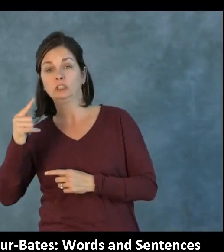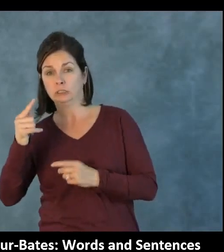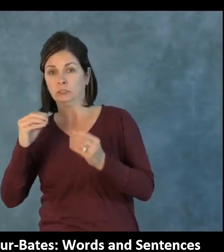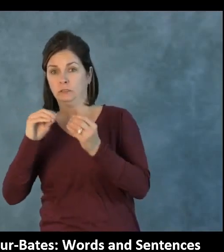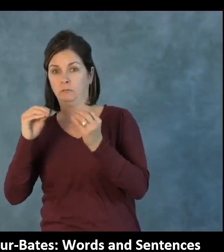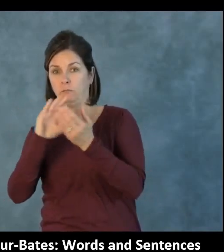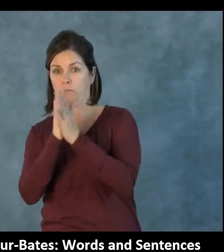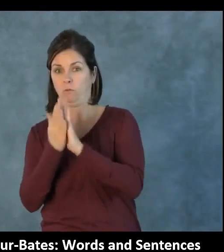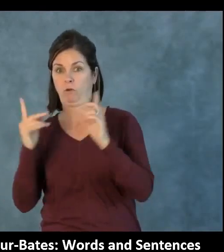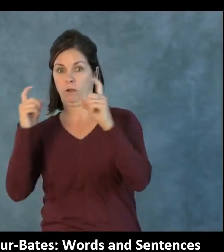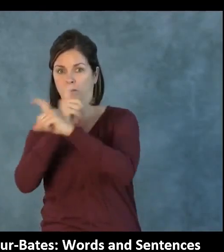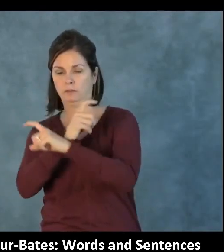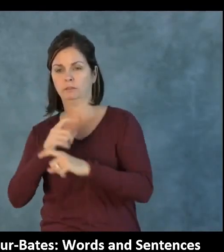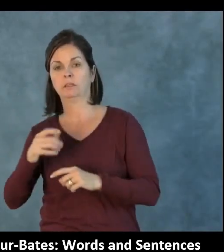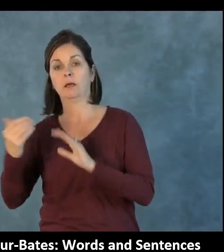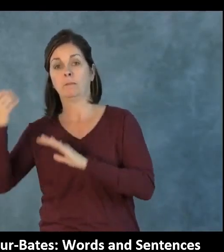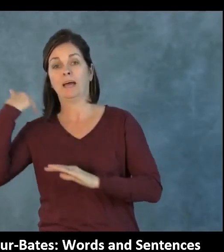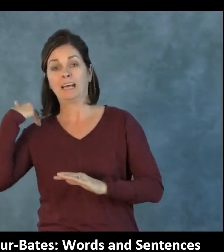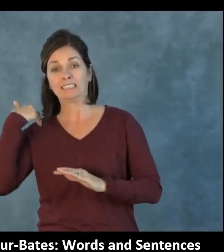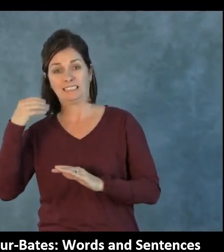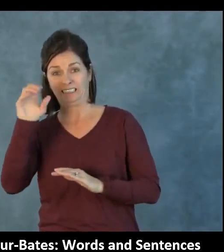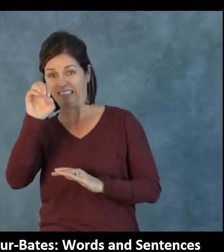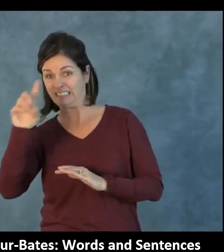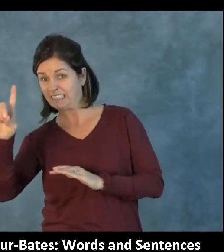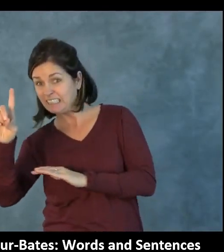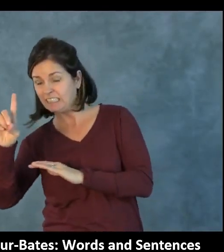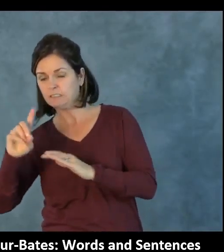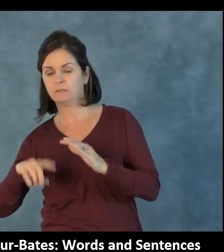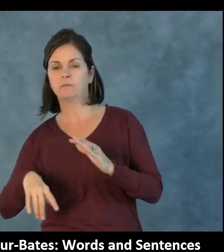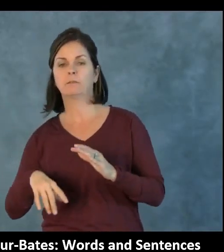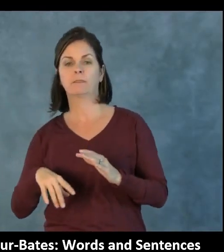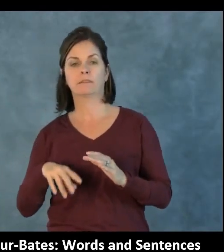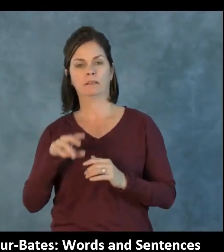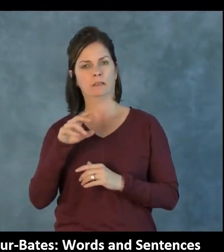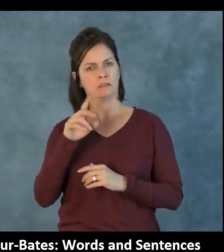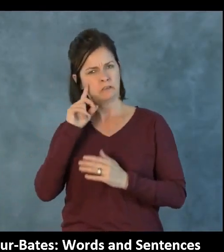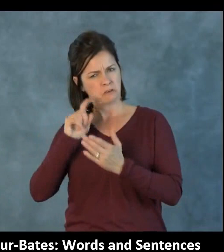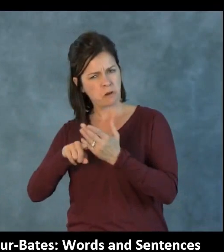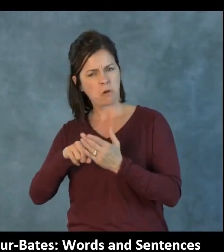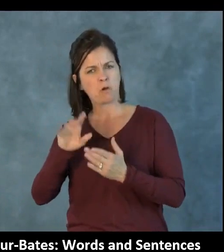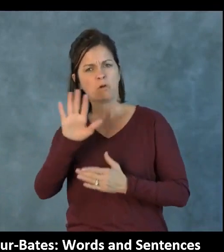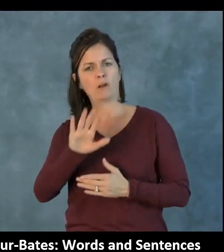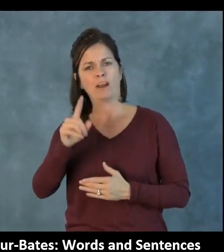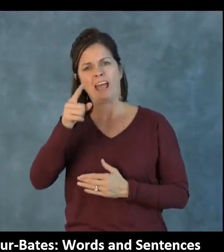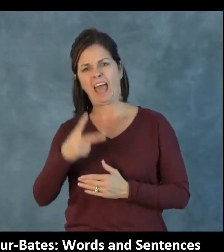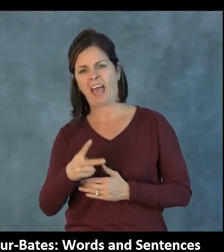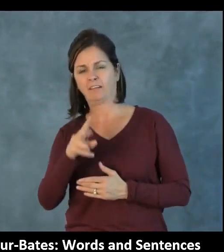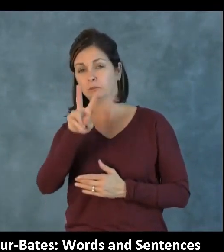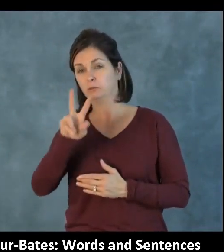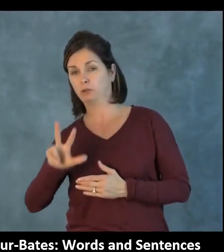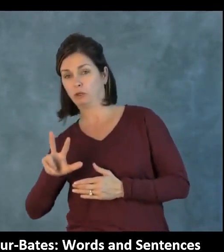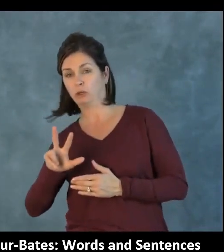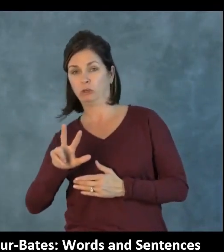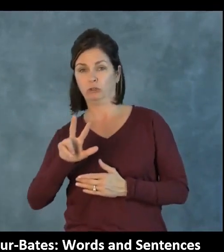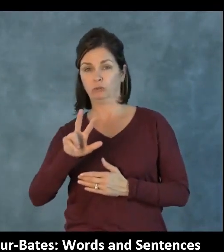the Past tense -ed, we see that really only about two-thirds to one-half of children